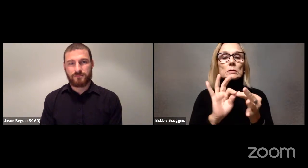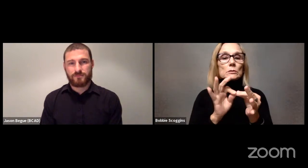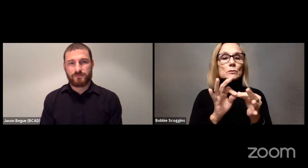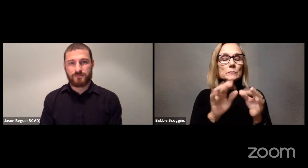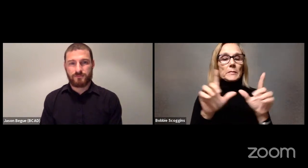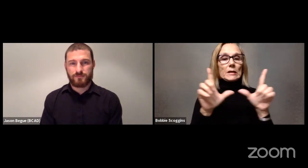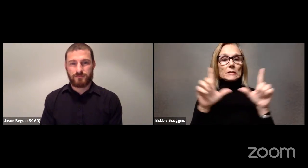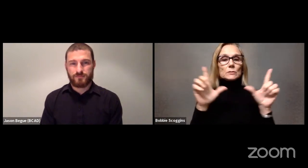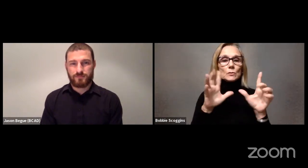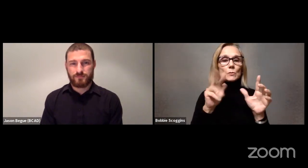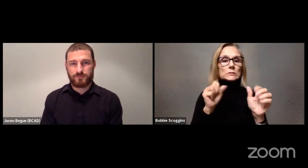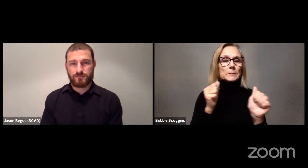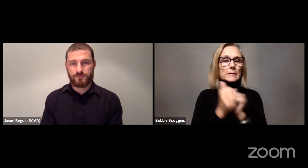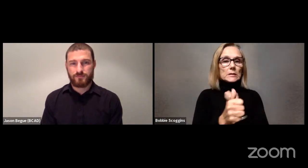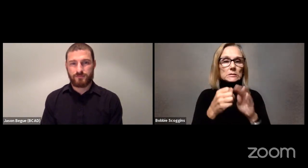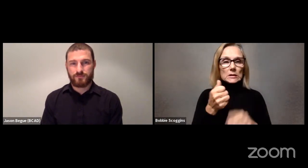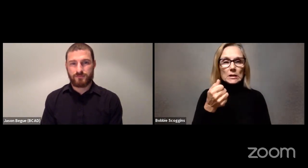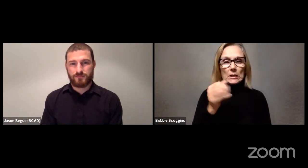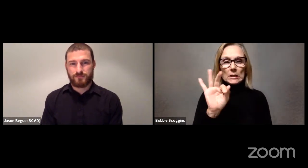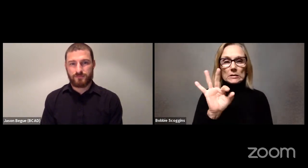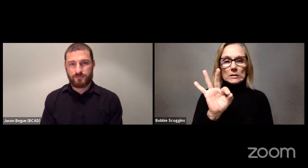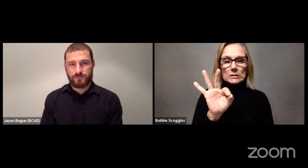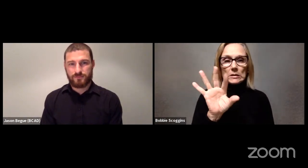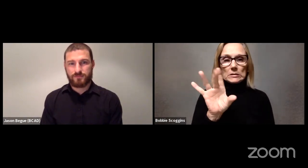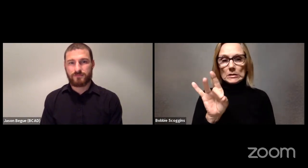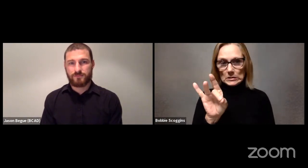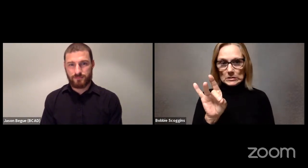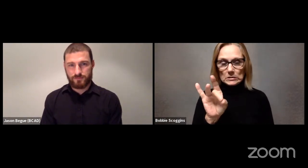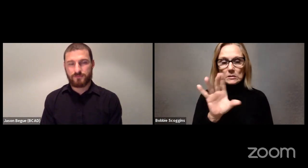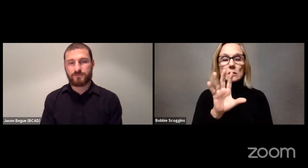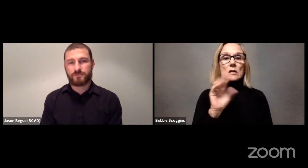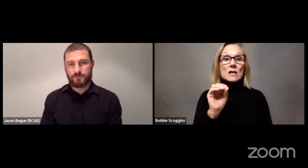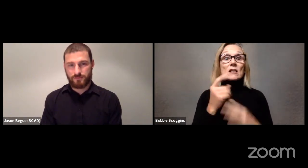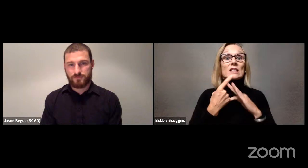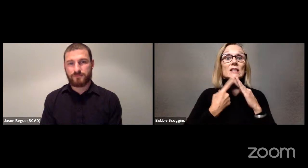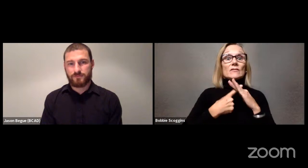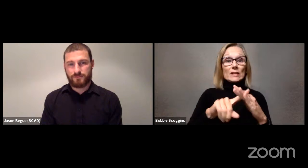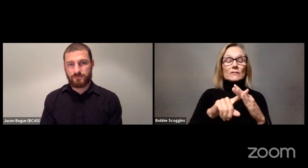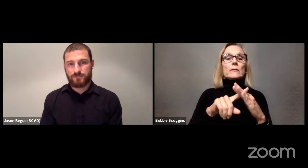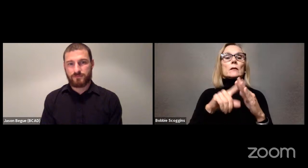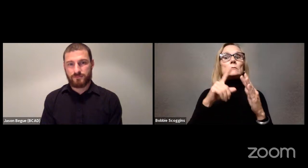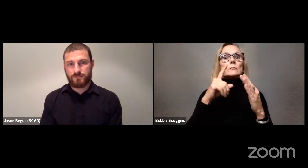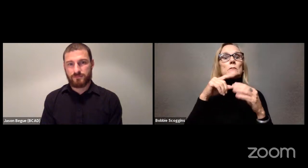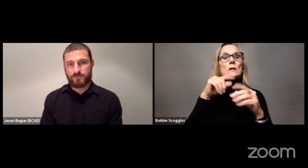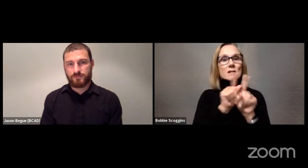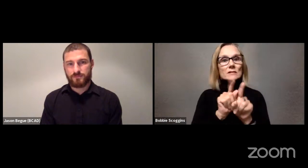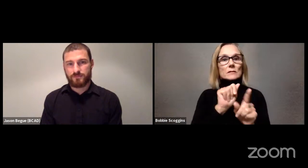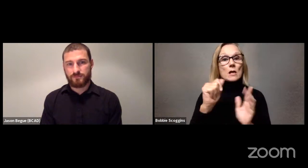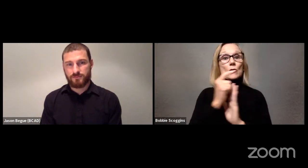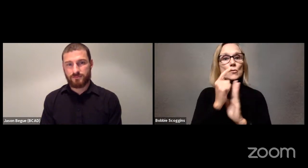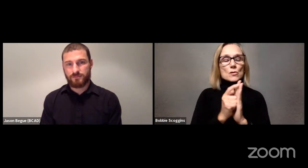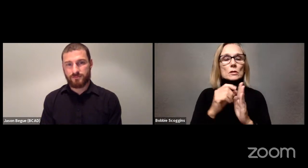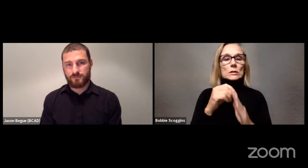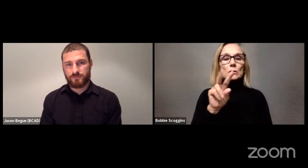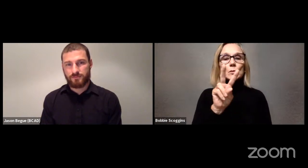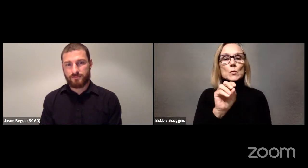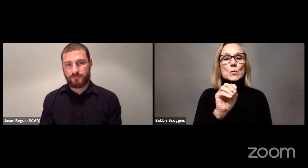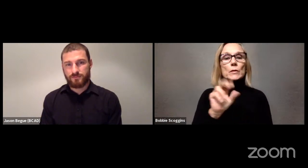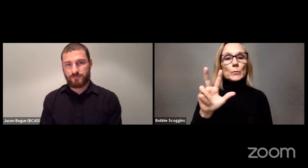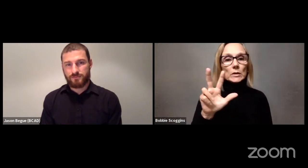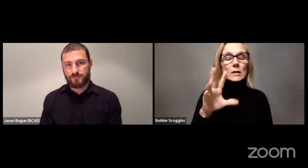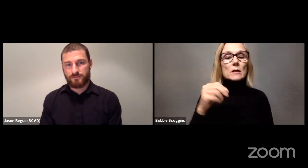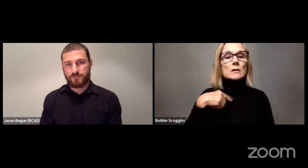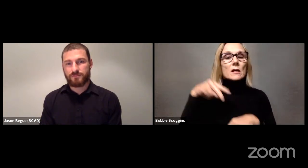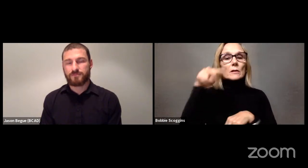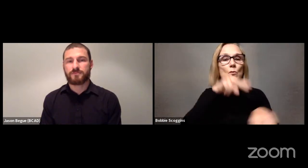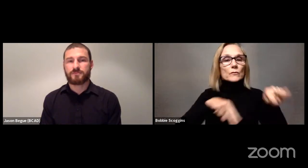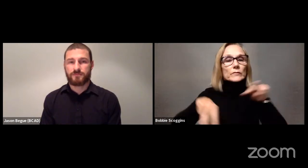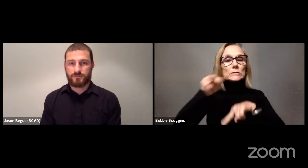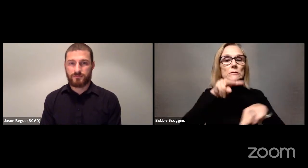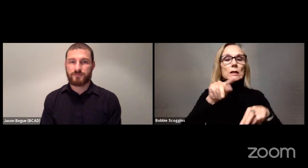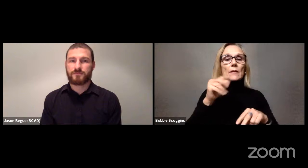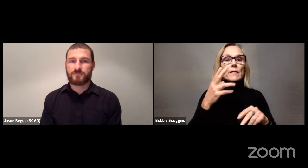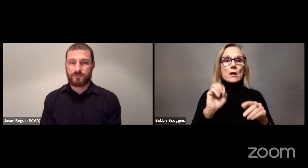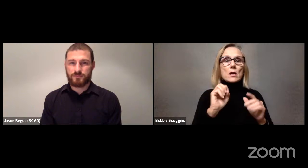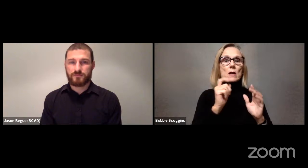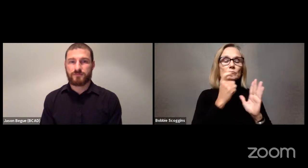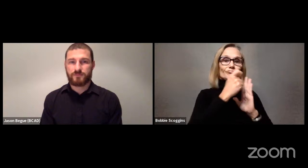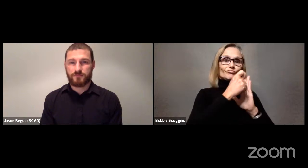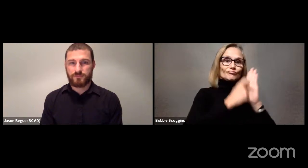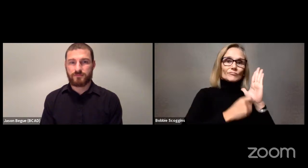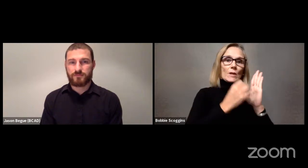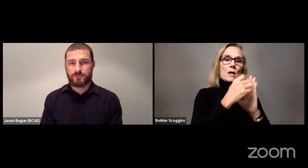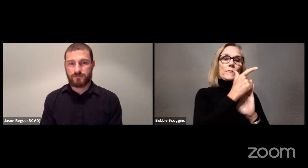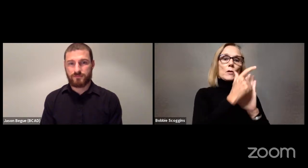of Kentucky. At that time, licensure was passed in 1998, as well as a law in 2003 that I oversaw